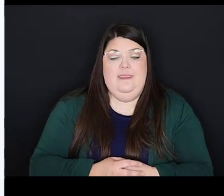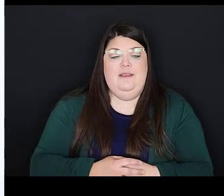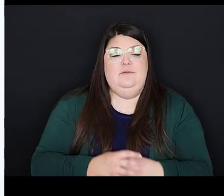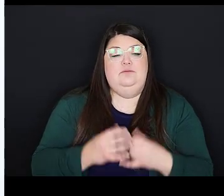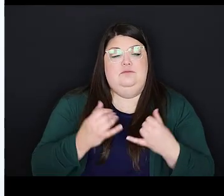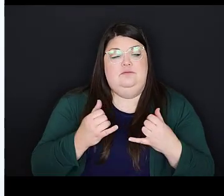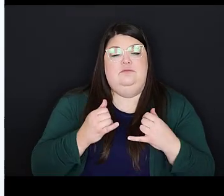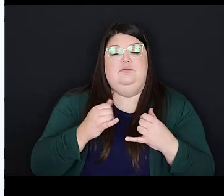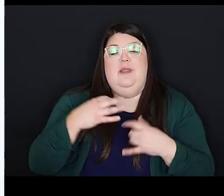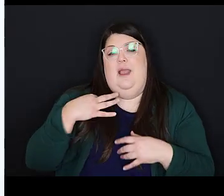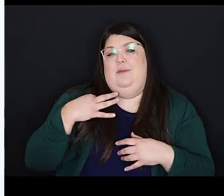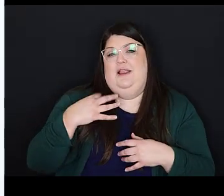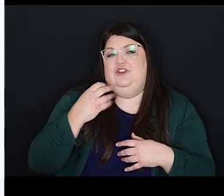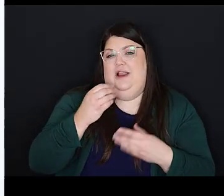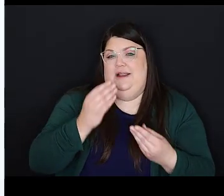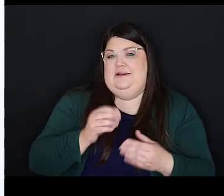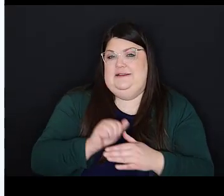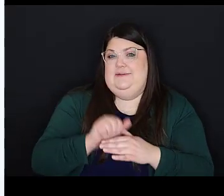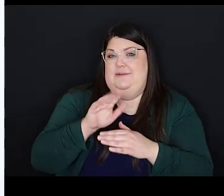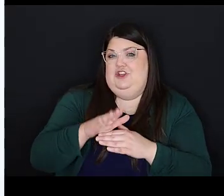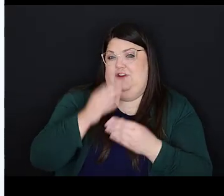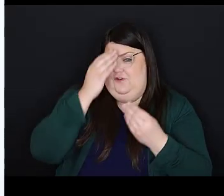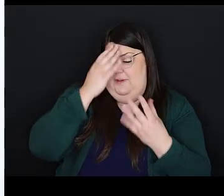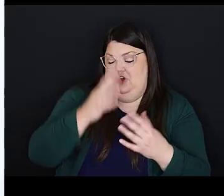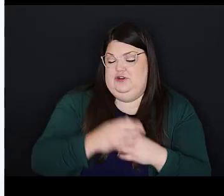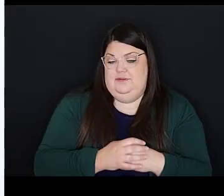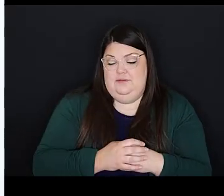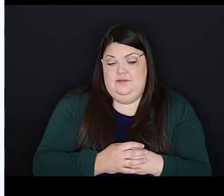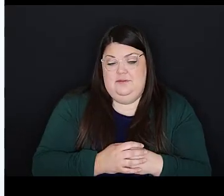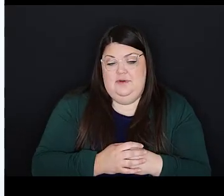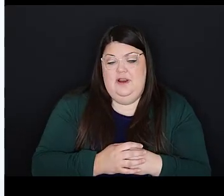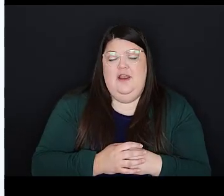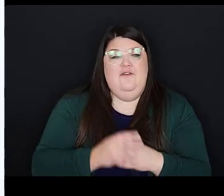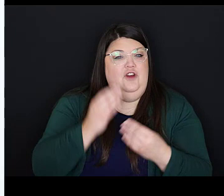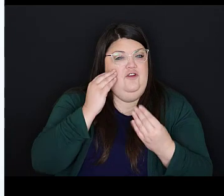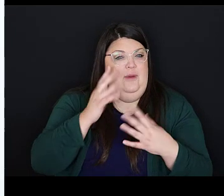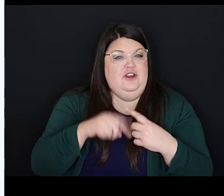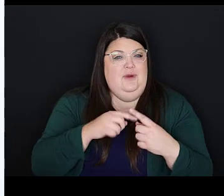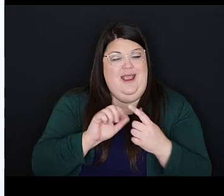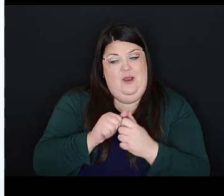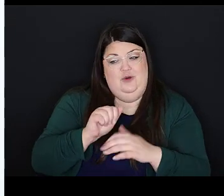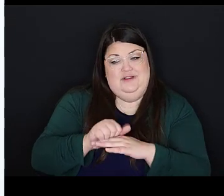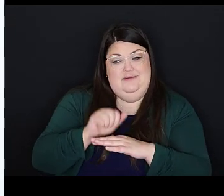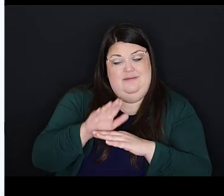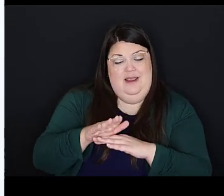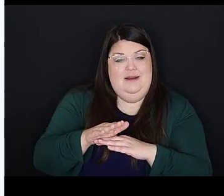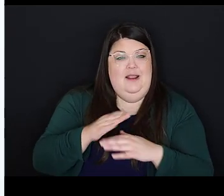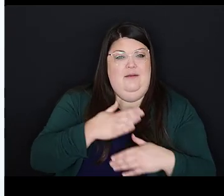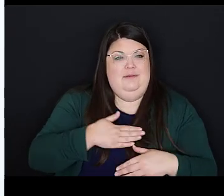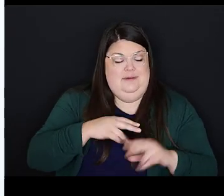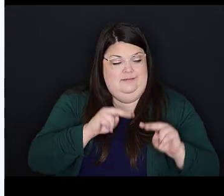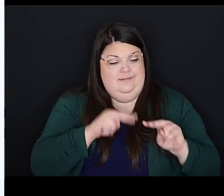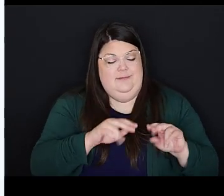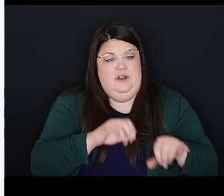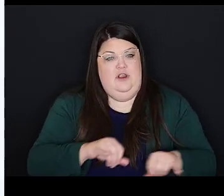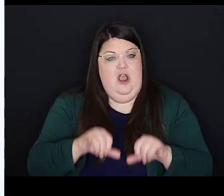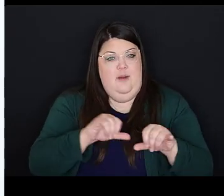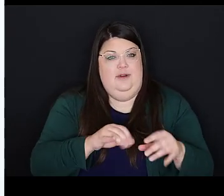Submission Information. For information on how to submit an application please refer to our Common Instructions for Applicants to